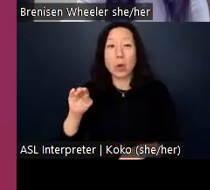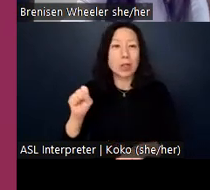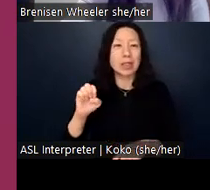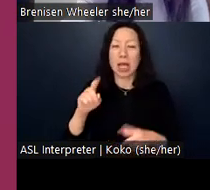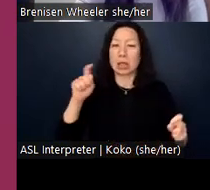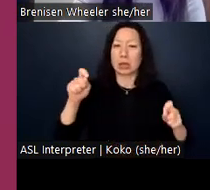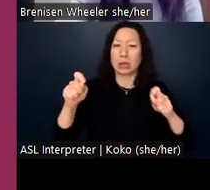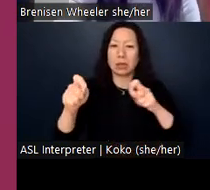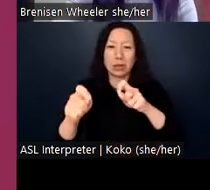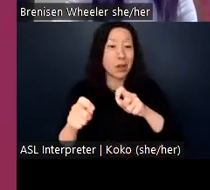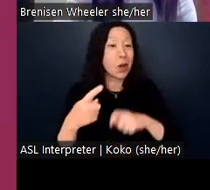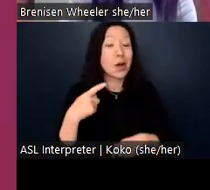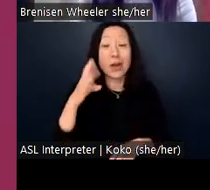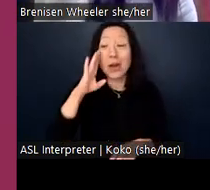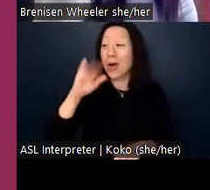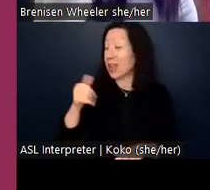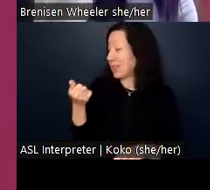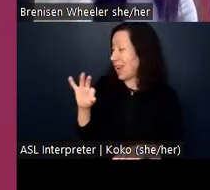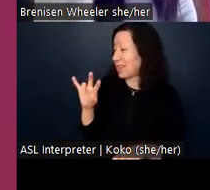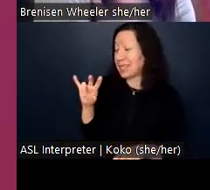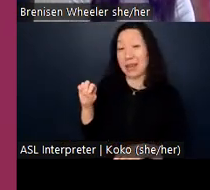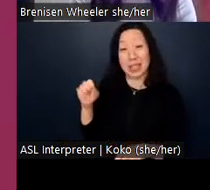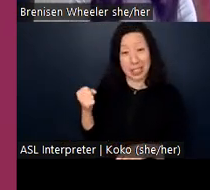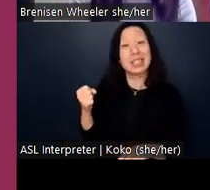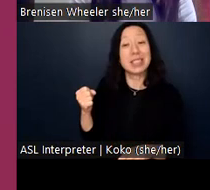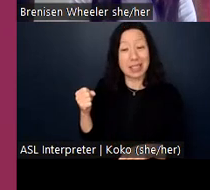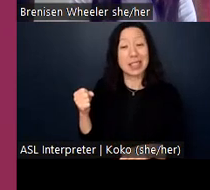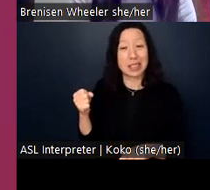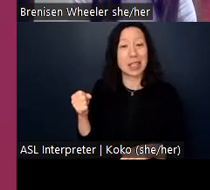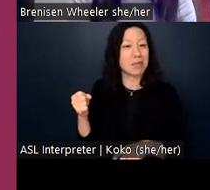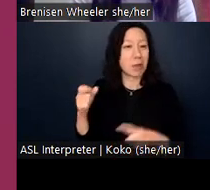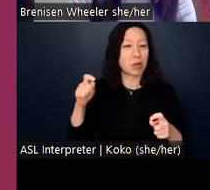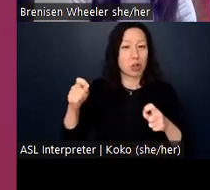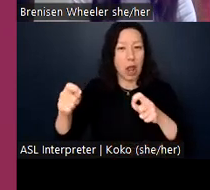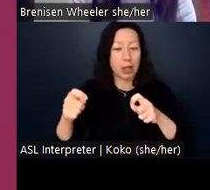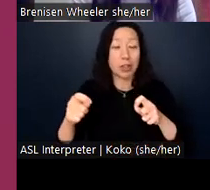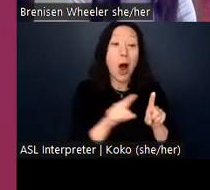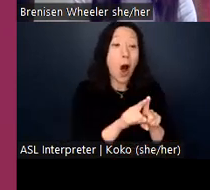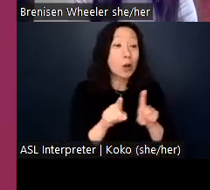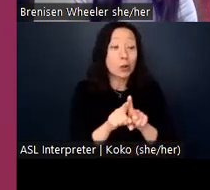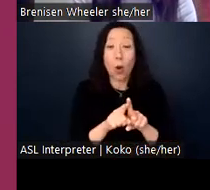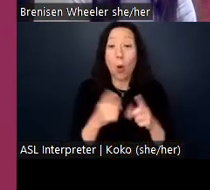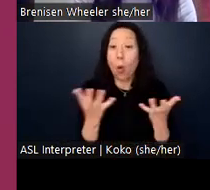12:18:26 This is also true of the language that we use to describe those who experience